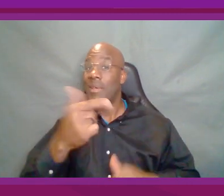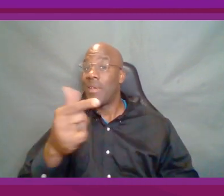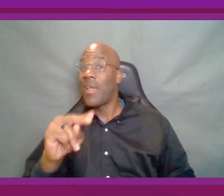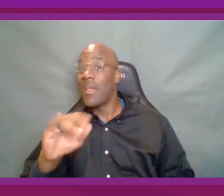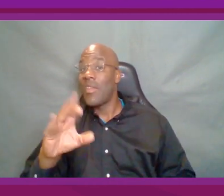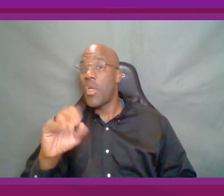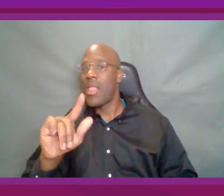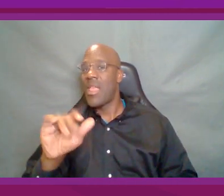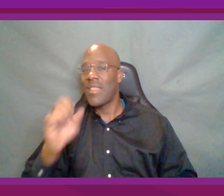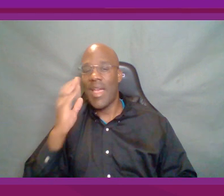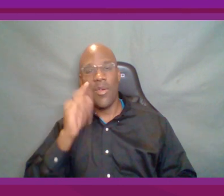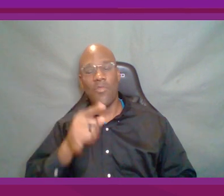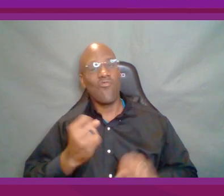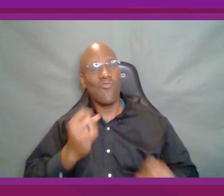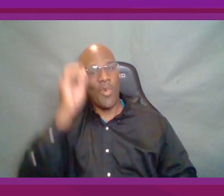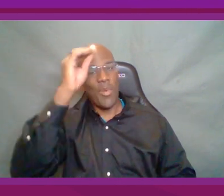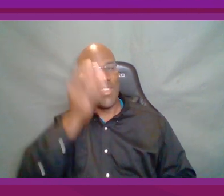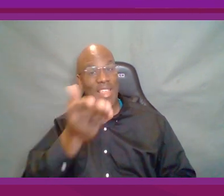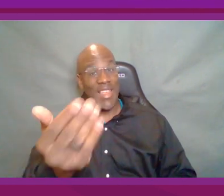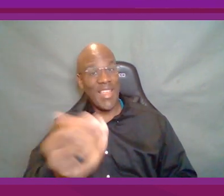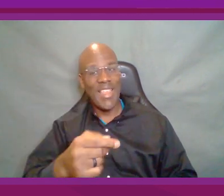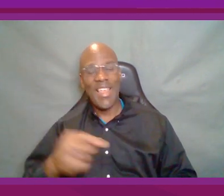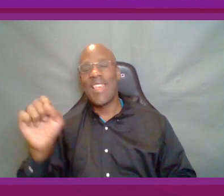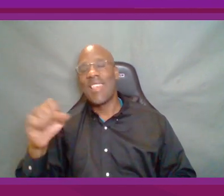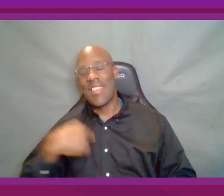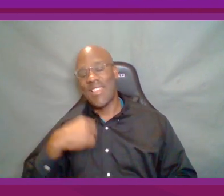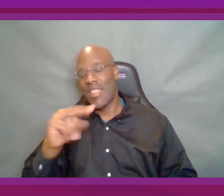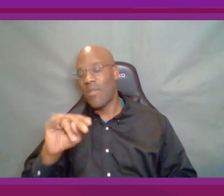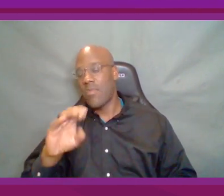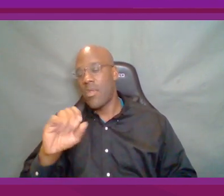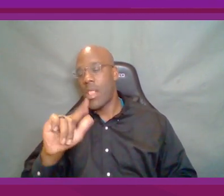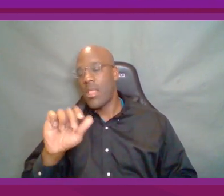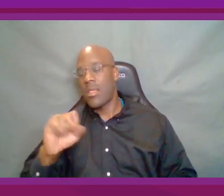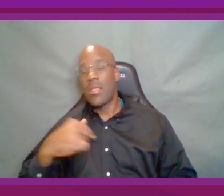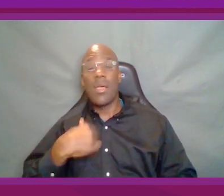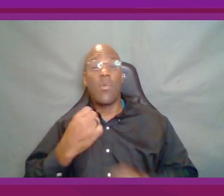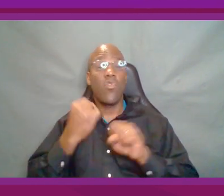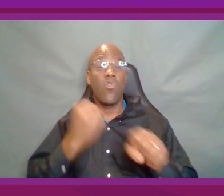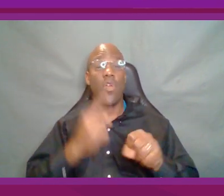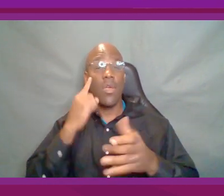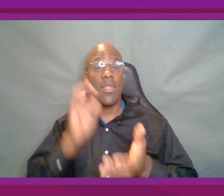[NICHOLAS]: Yes I do, this is Nicholas. I am a strong believer of employment first philosophy,